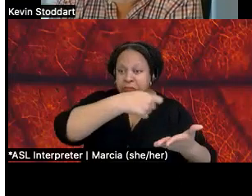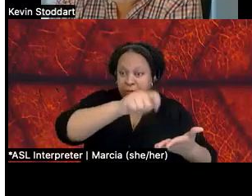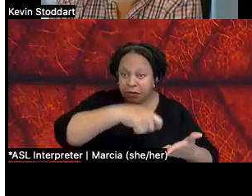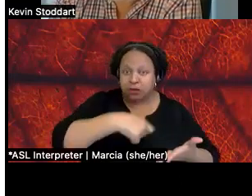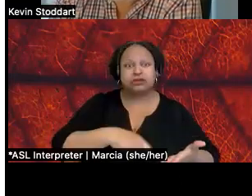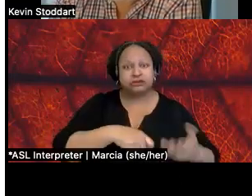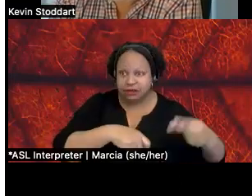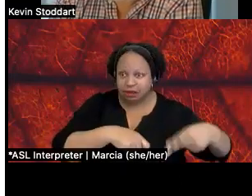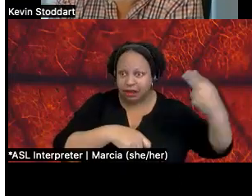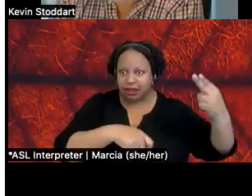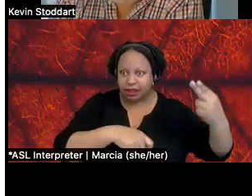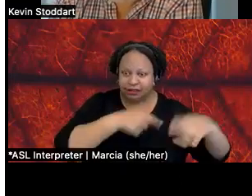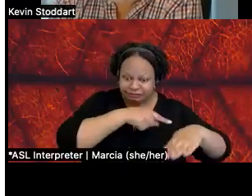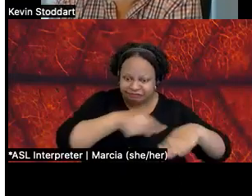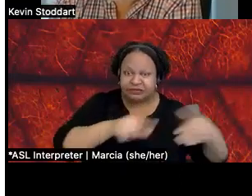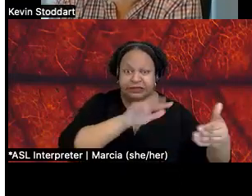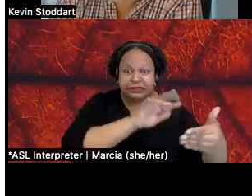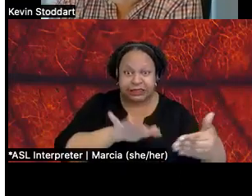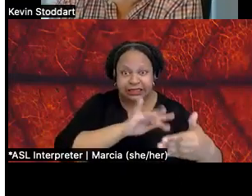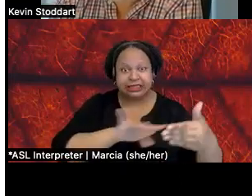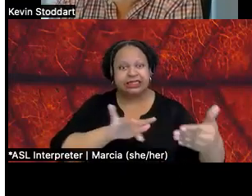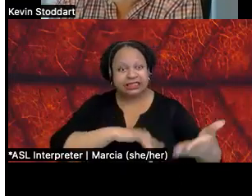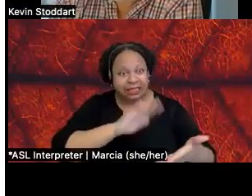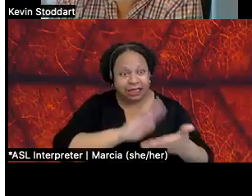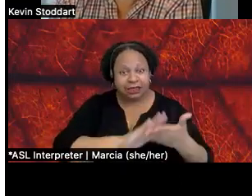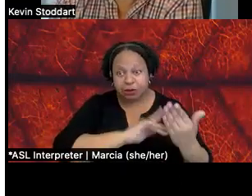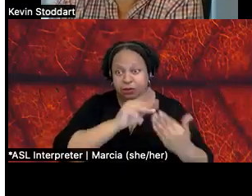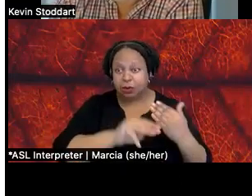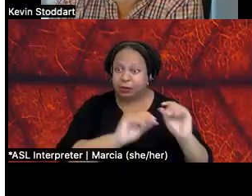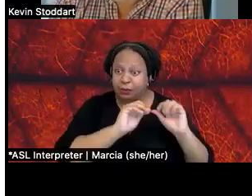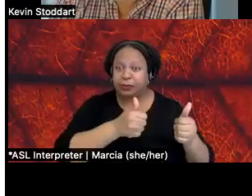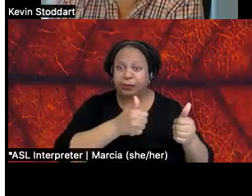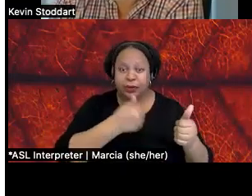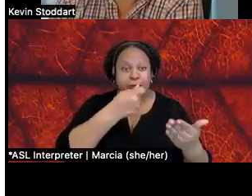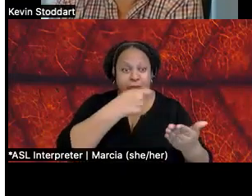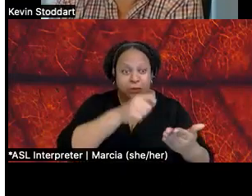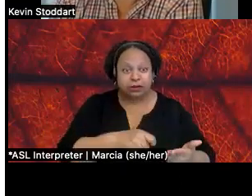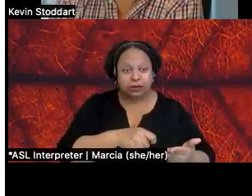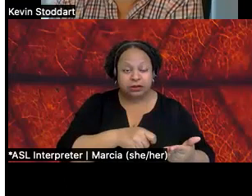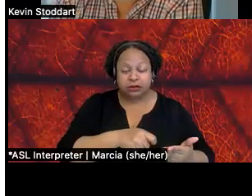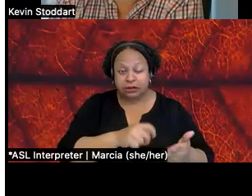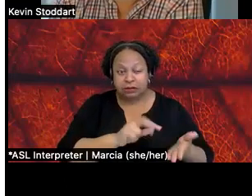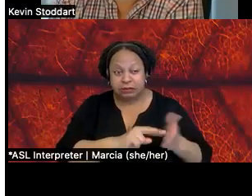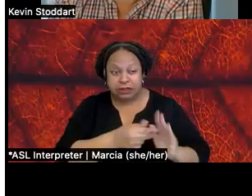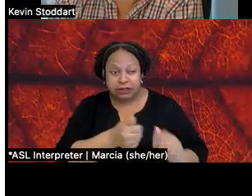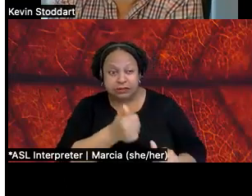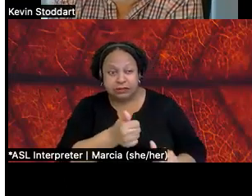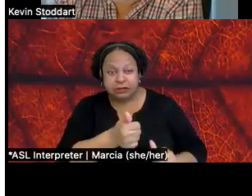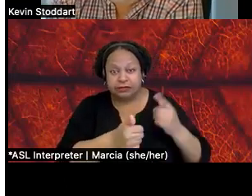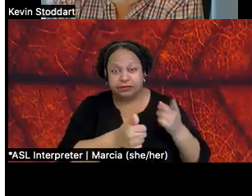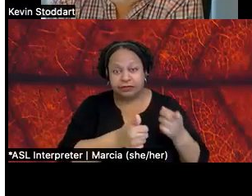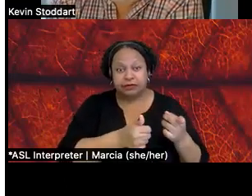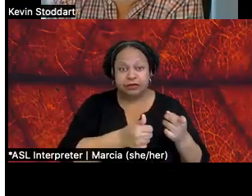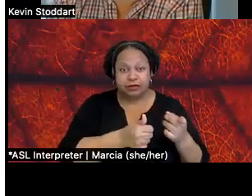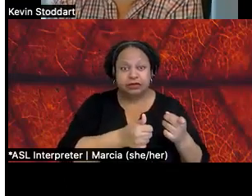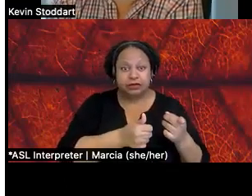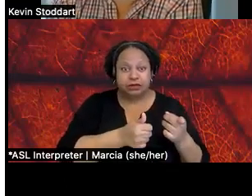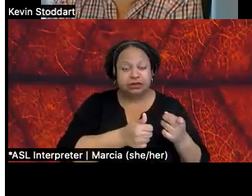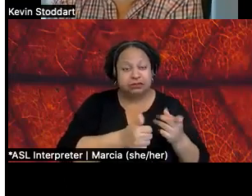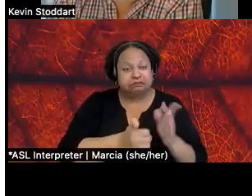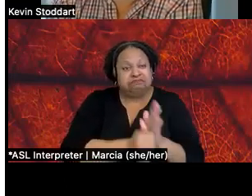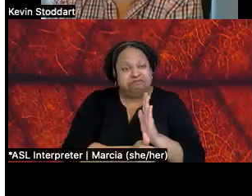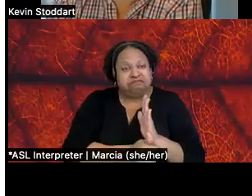in their academic programs does not mean that they're equally competent in their life skills.